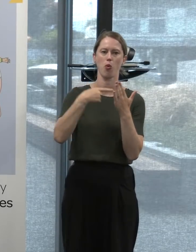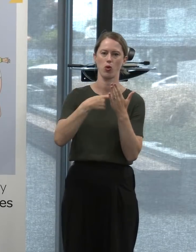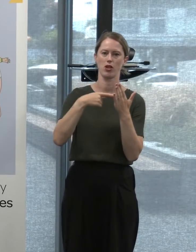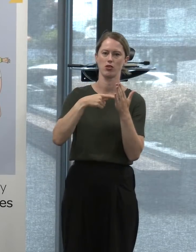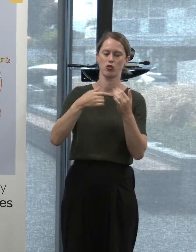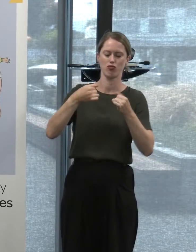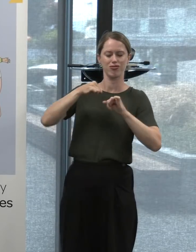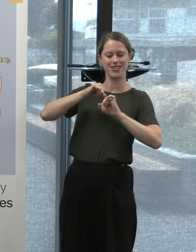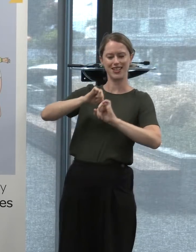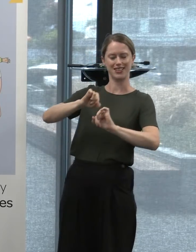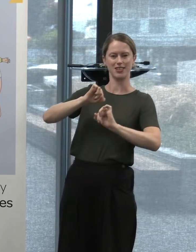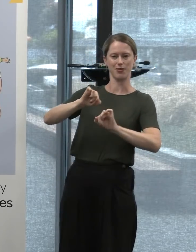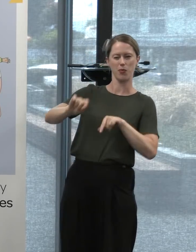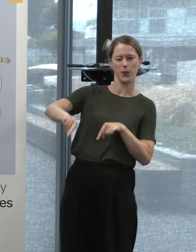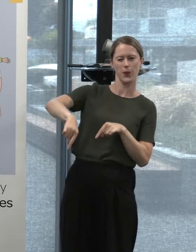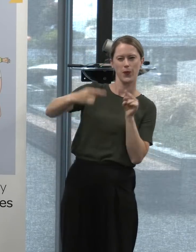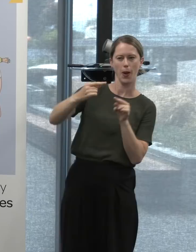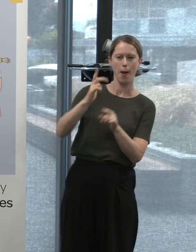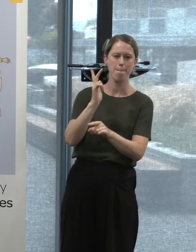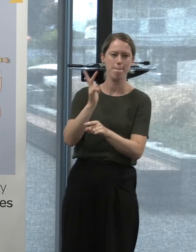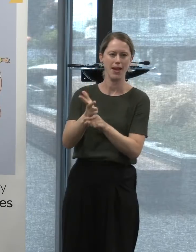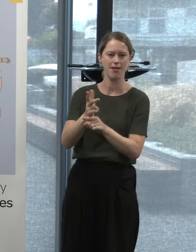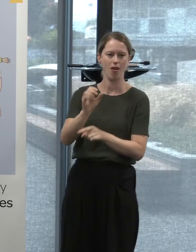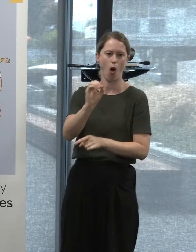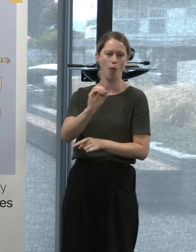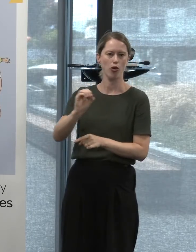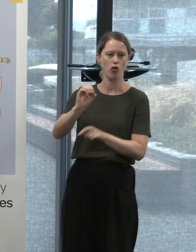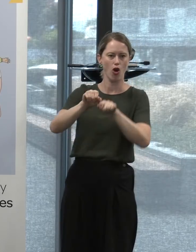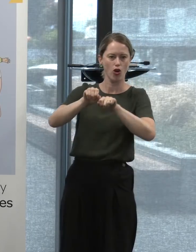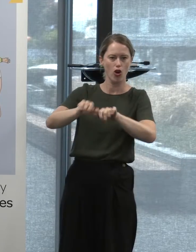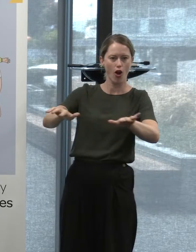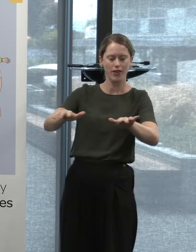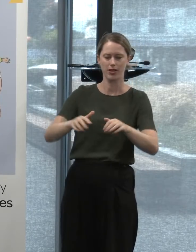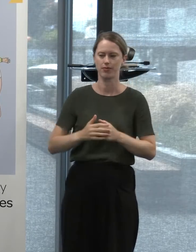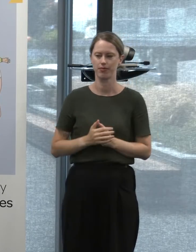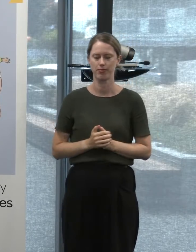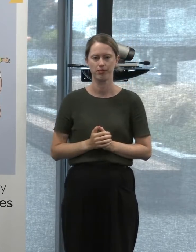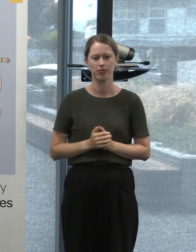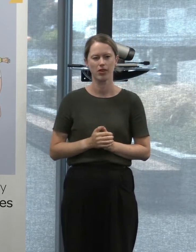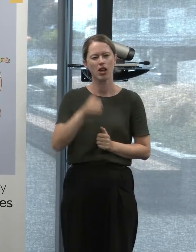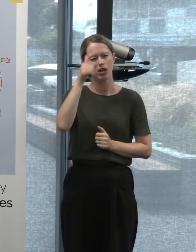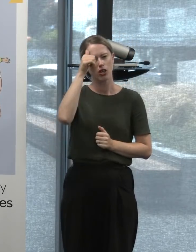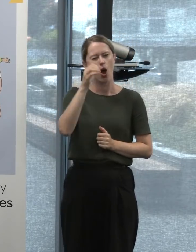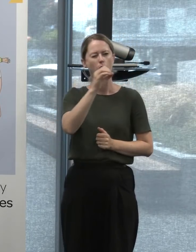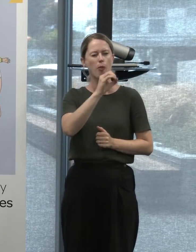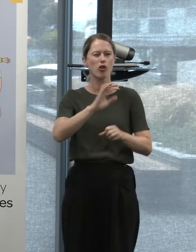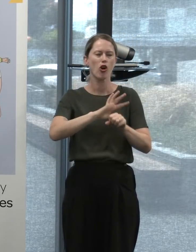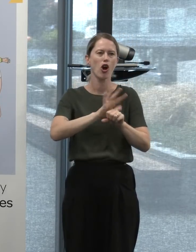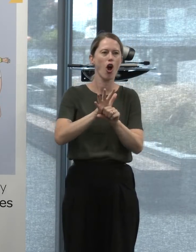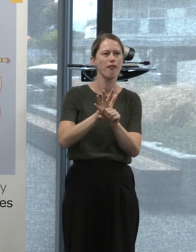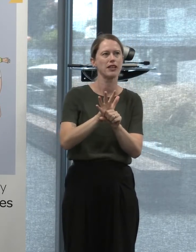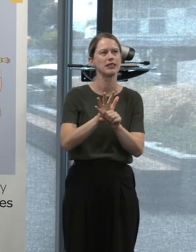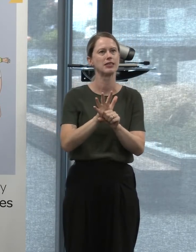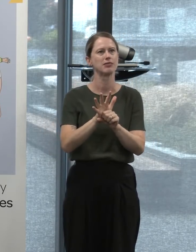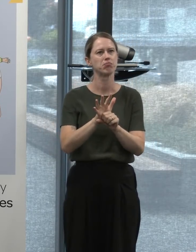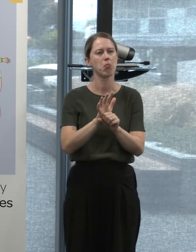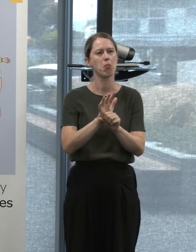The reason is clear - vaccination is one of the most important things we can do to